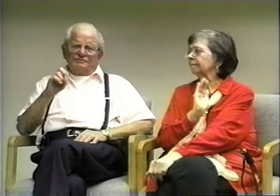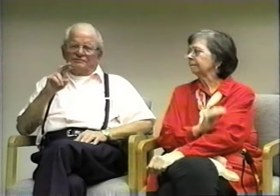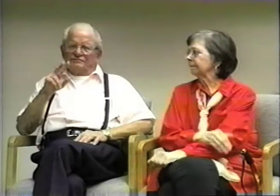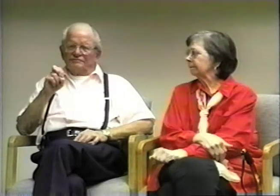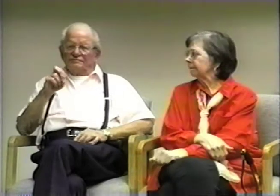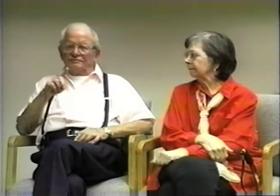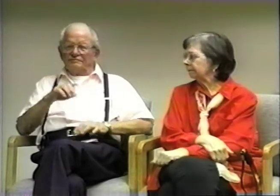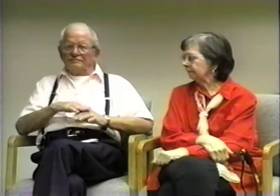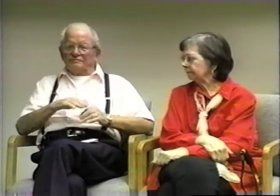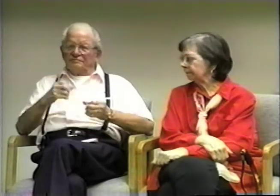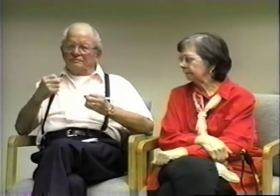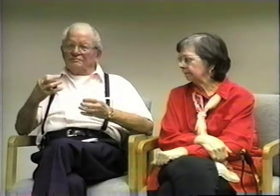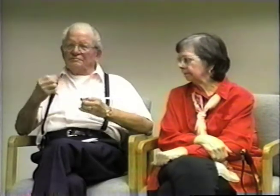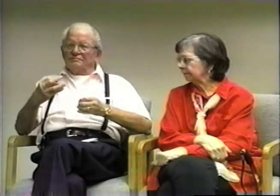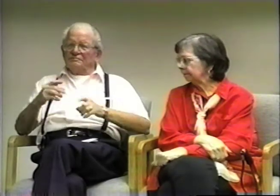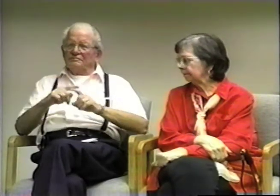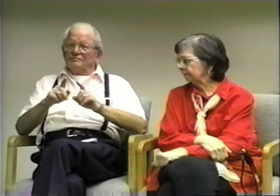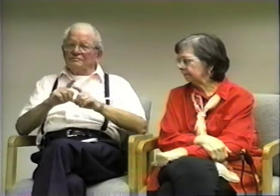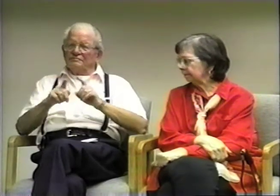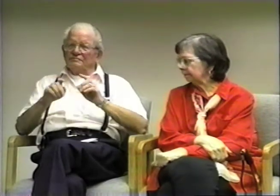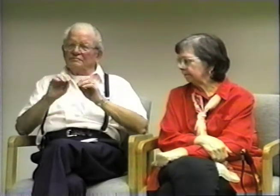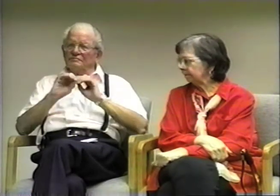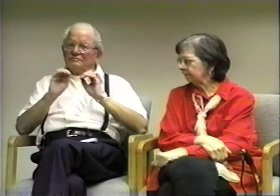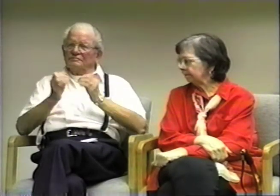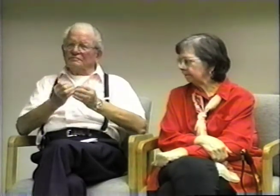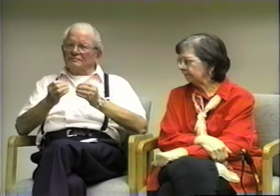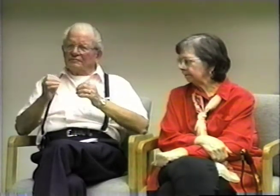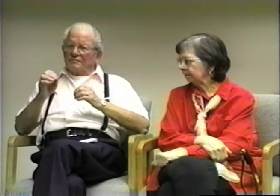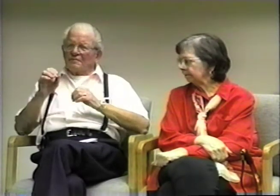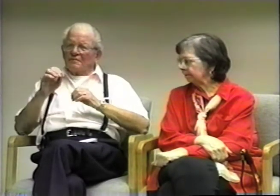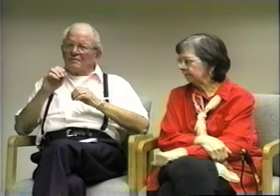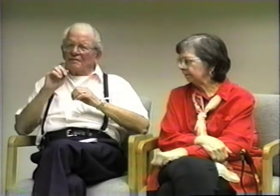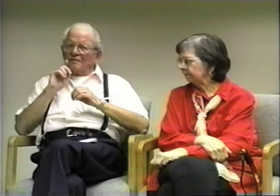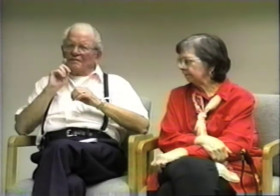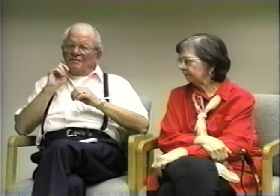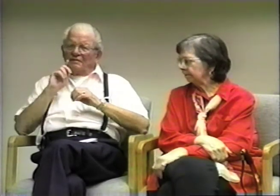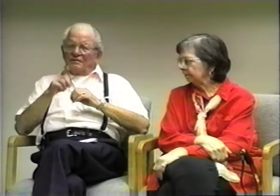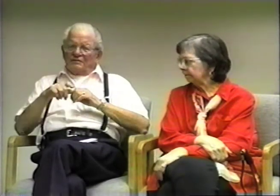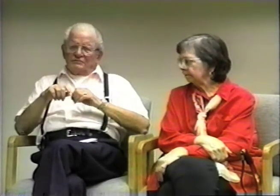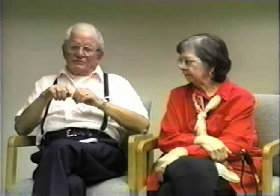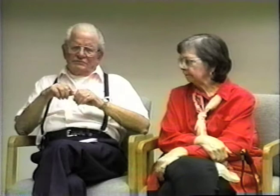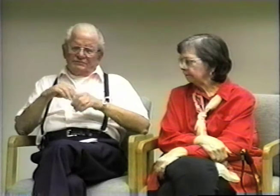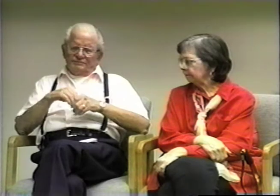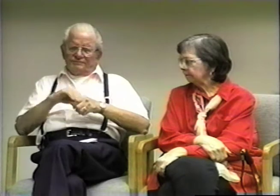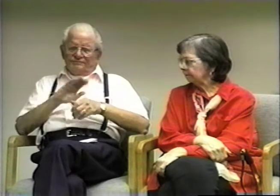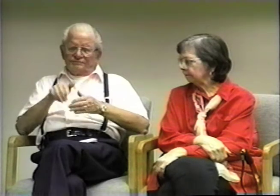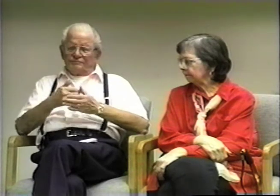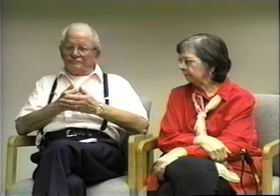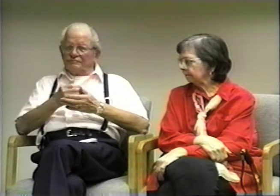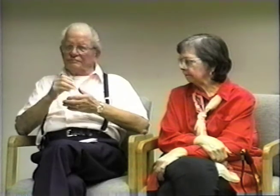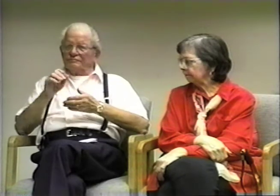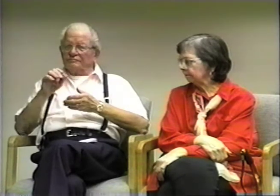I served on the board of many Deaf organizations